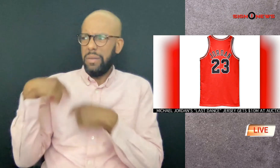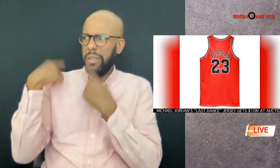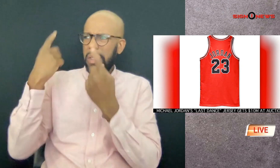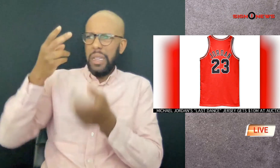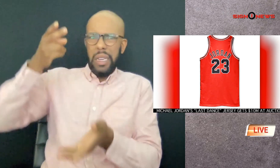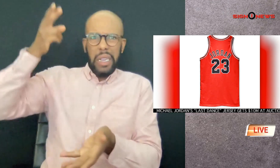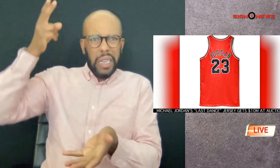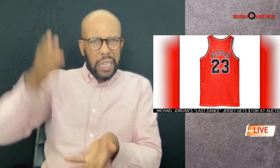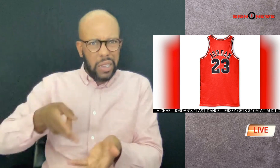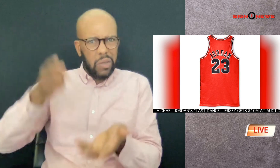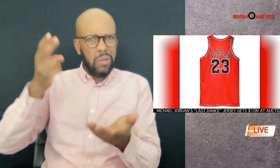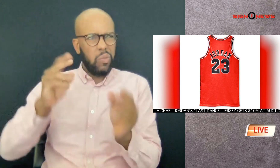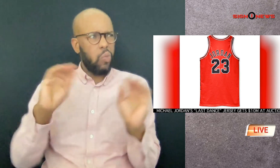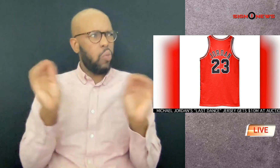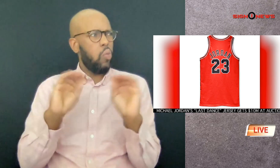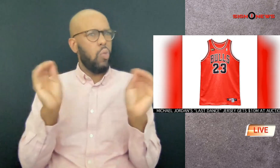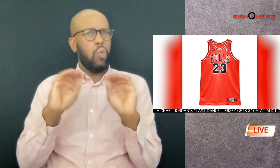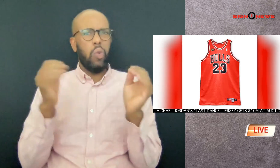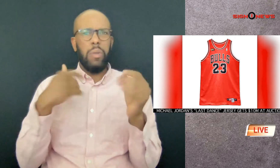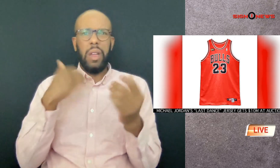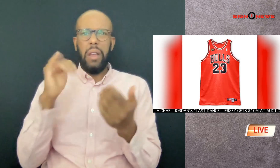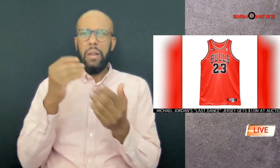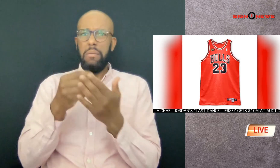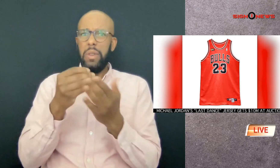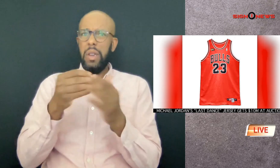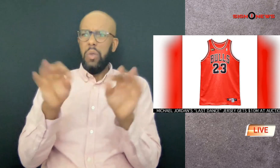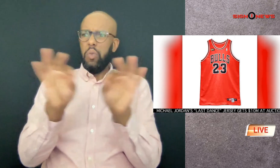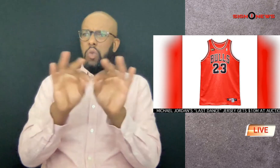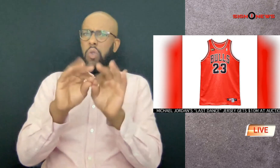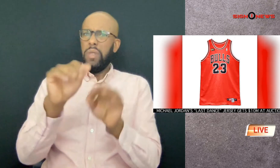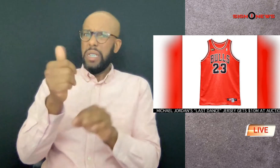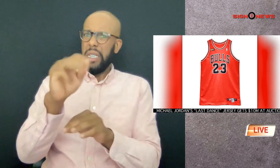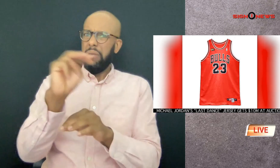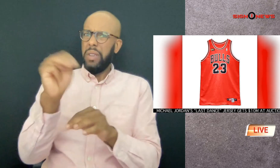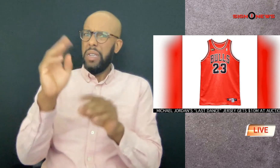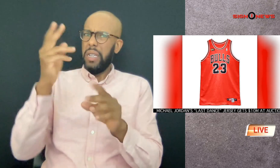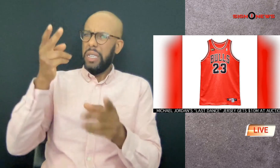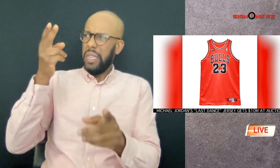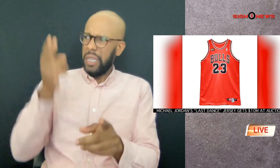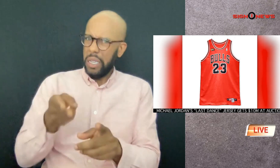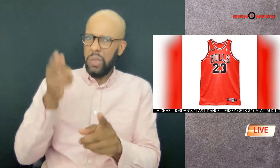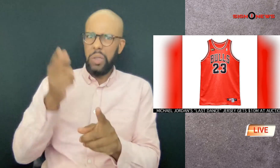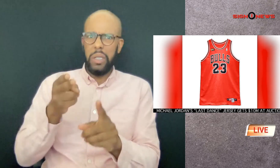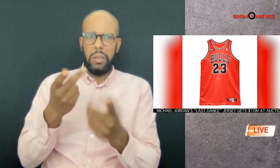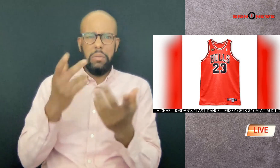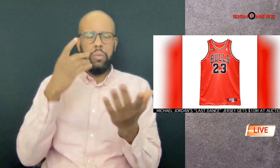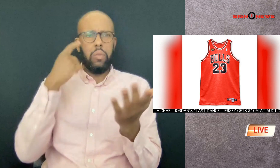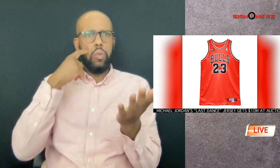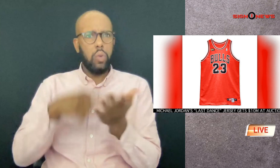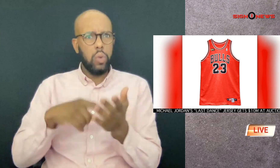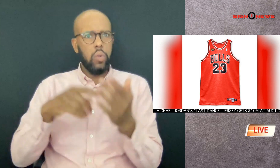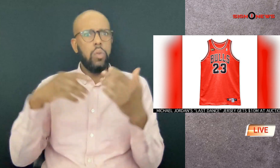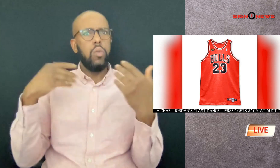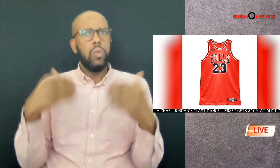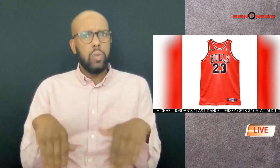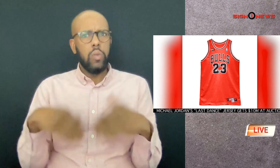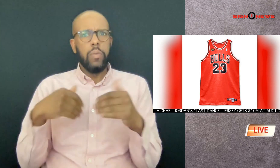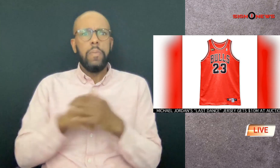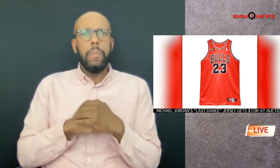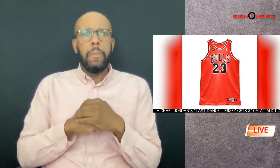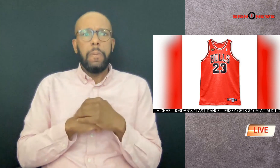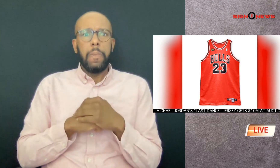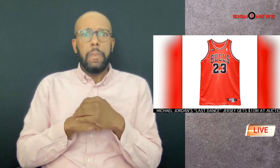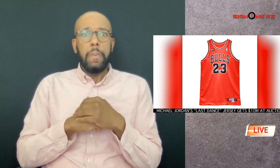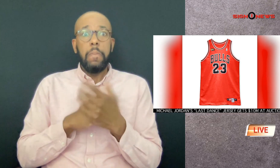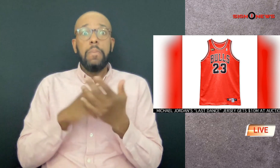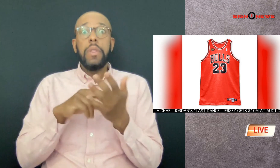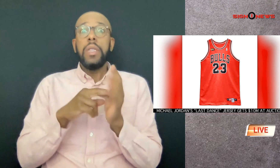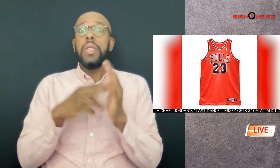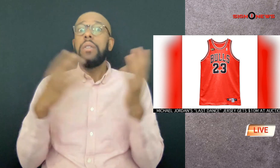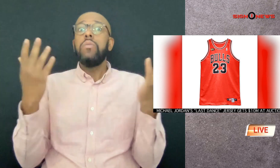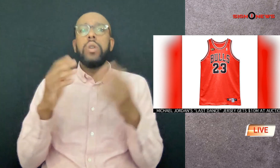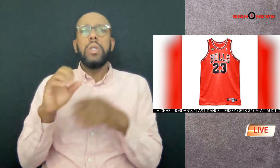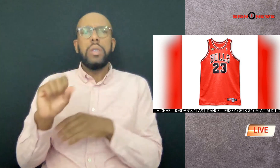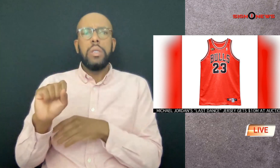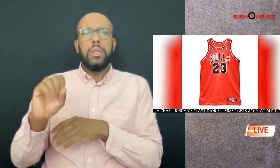this is the most money anyone is ever paid for a piece of sports memorabilia